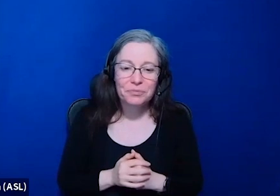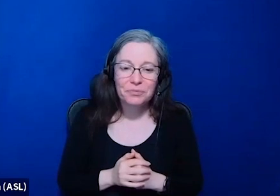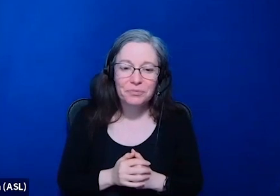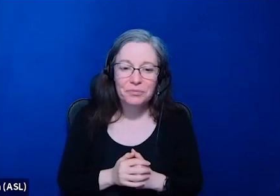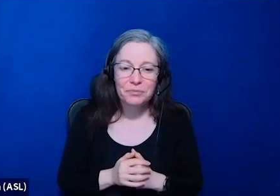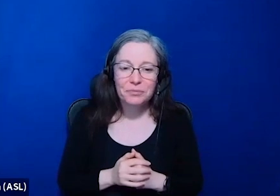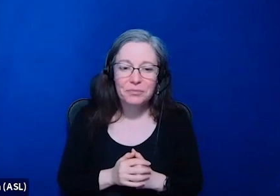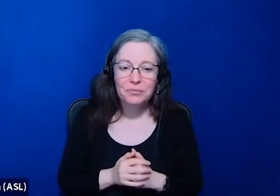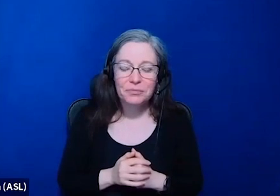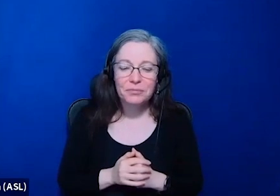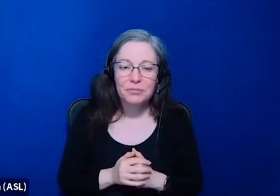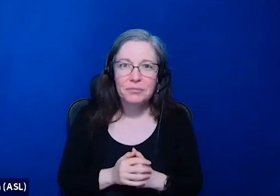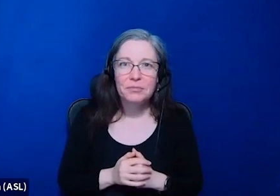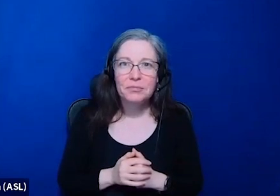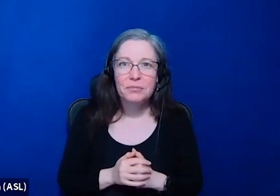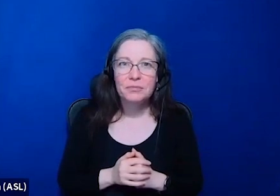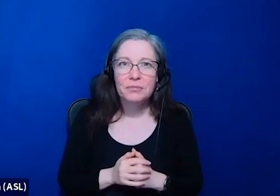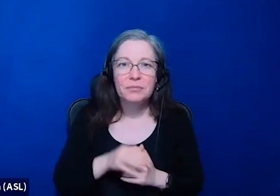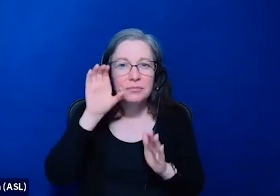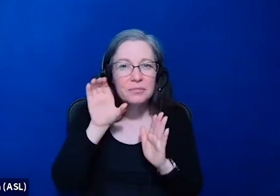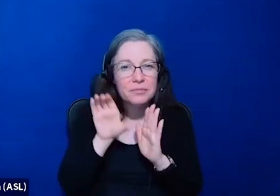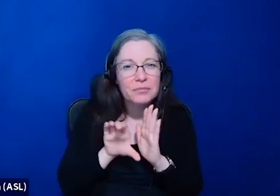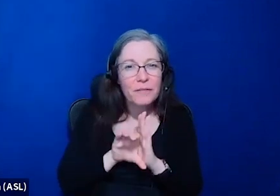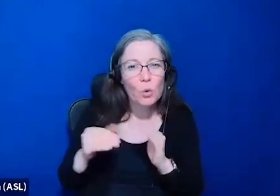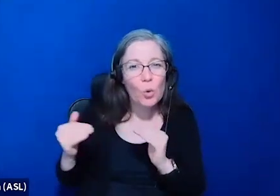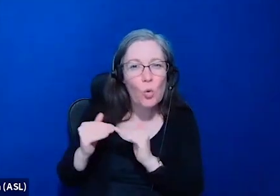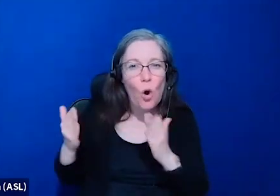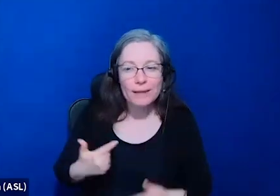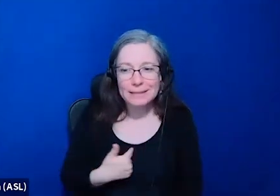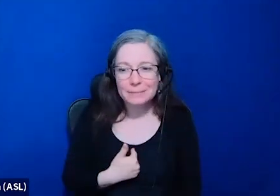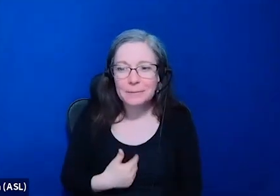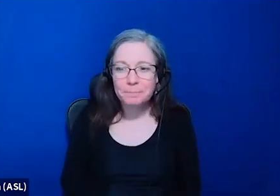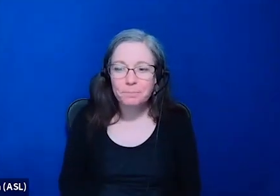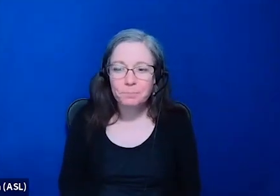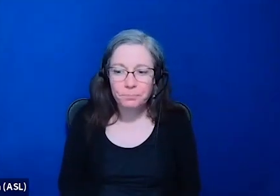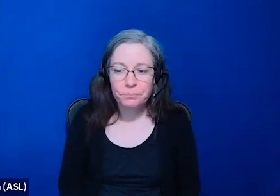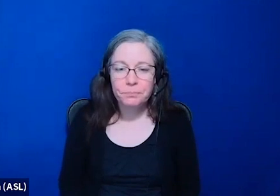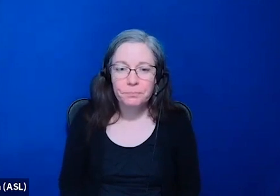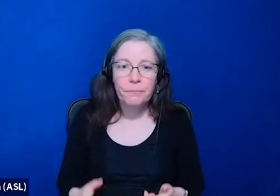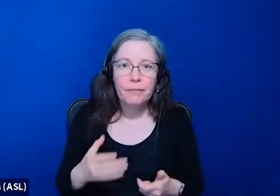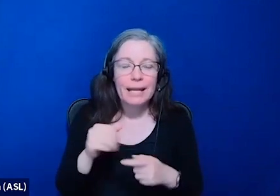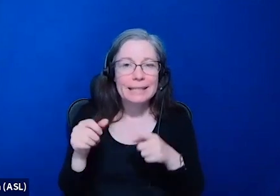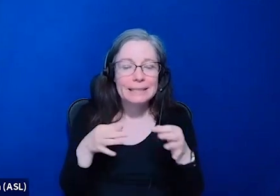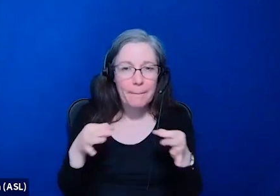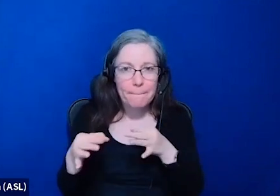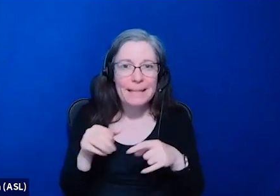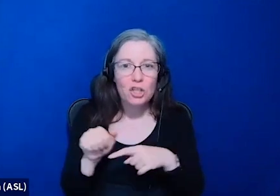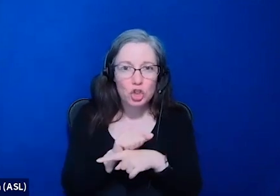This is a photo of my colleagues and I exploring the training module. There are four people in this photo.